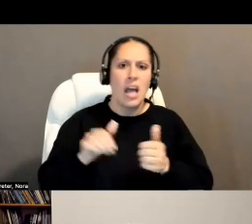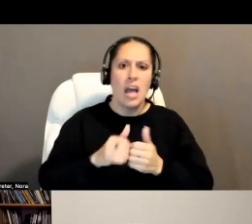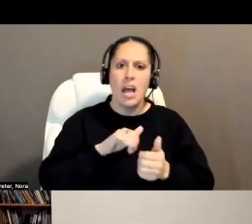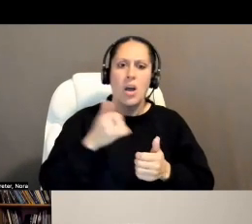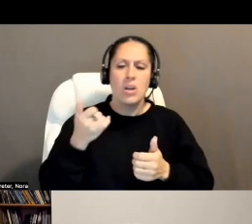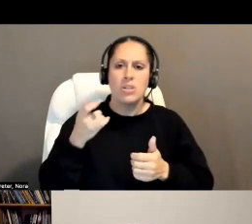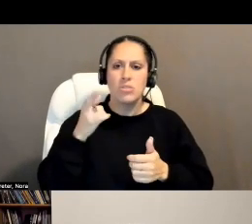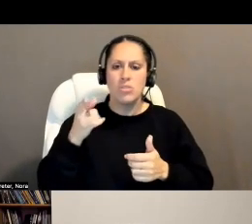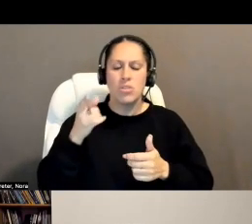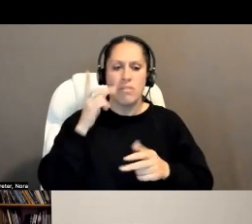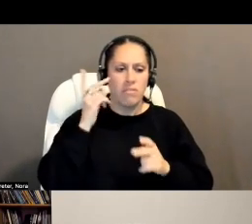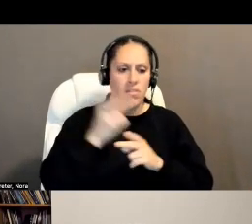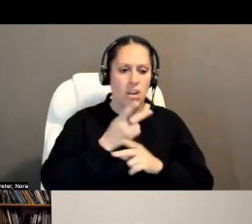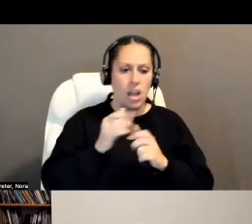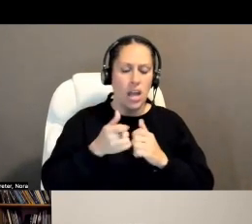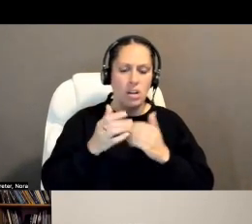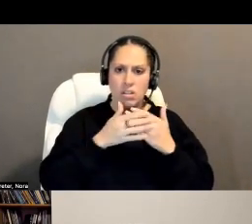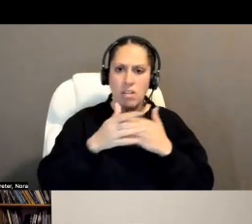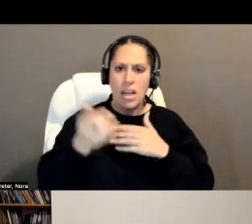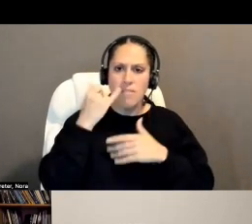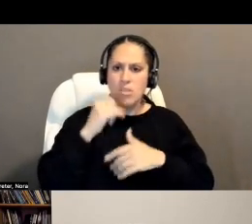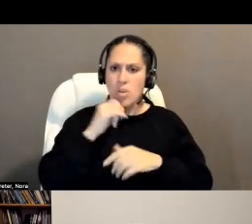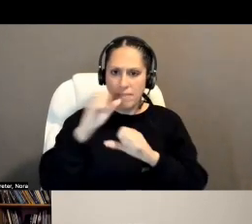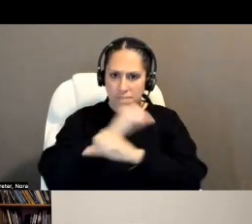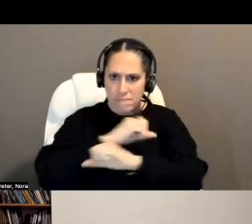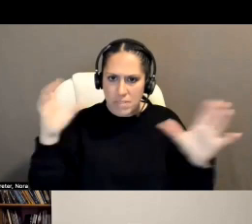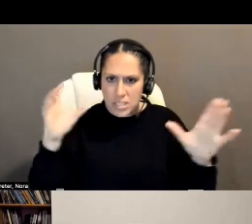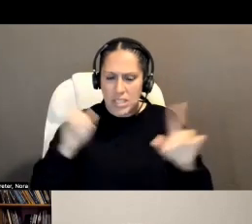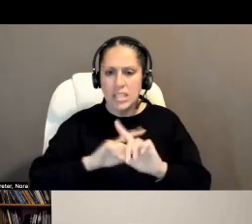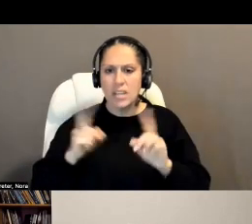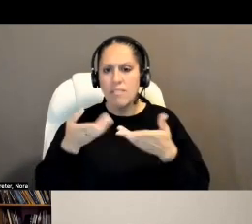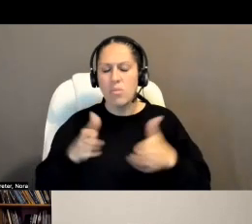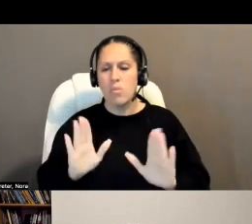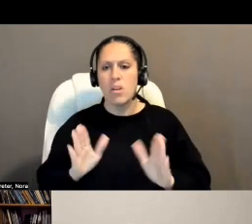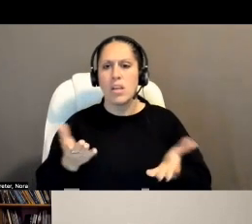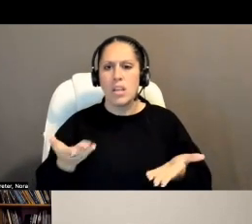forward, if you don't vision something in a different way, in a new light, you know?